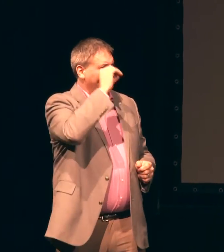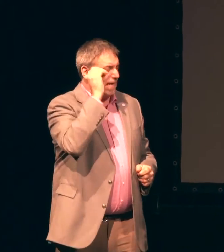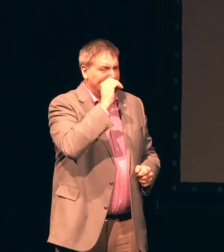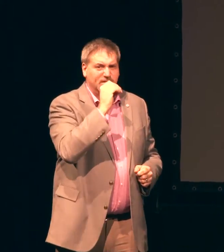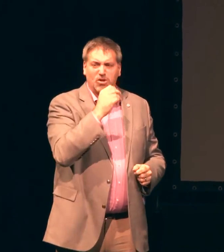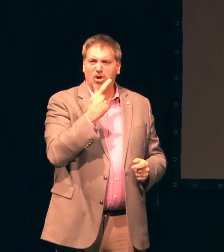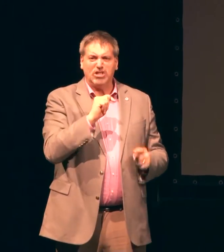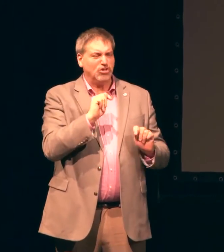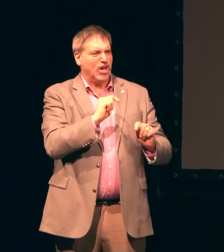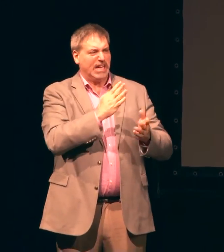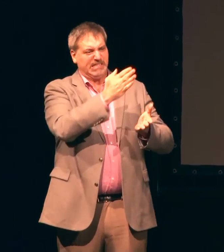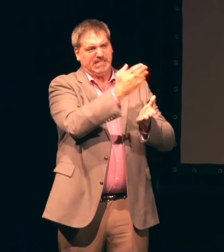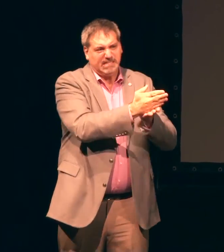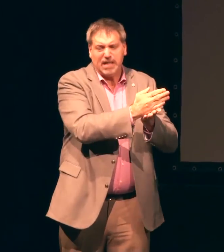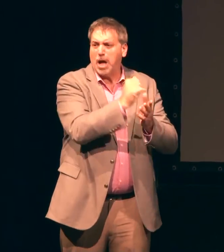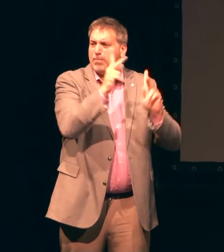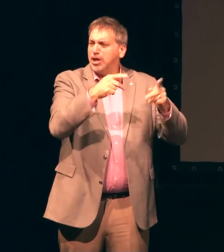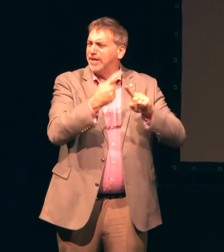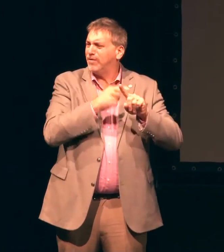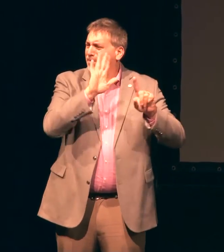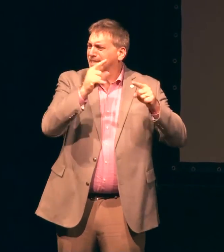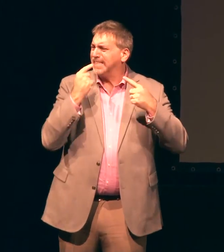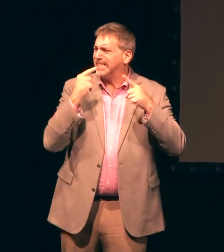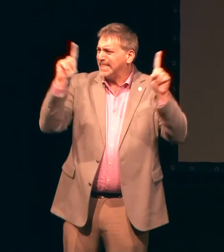to express their opinions. And they're trying